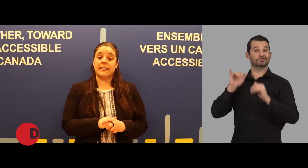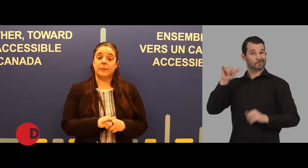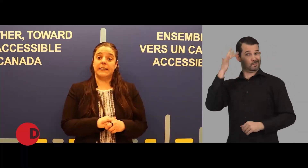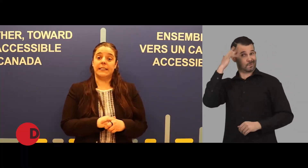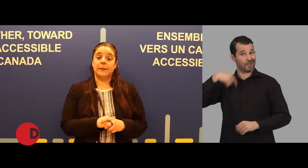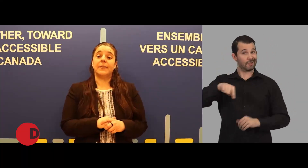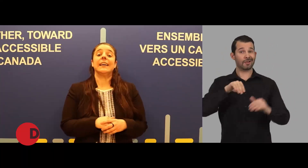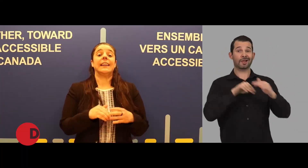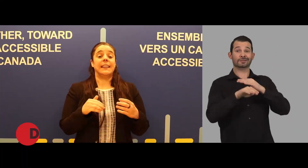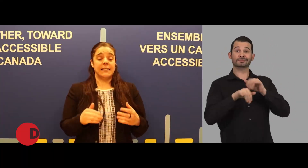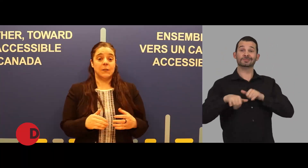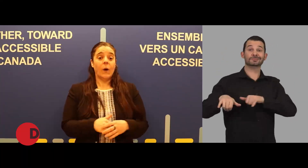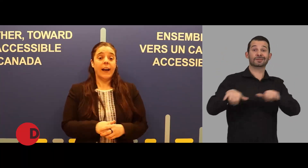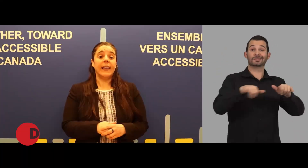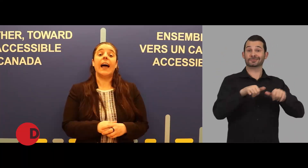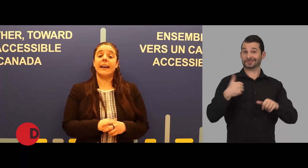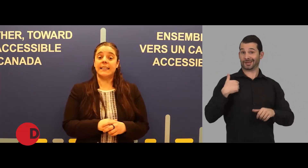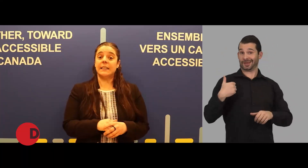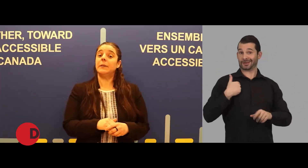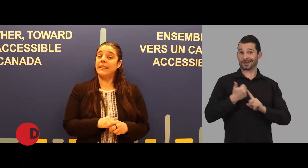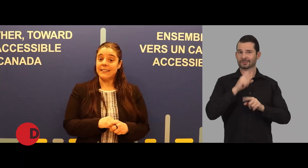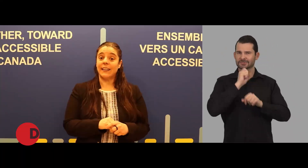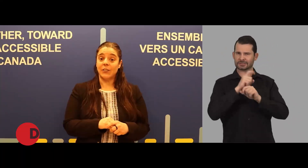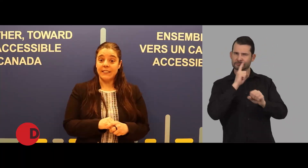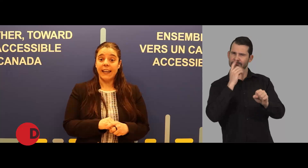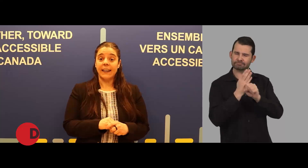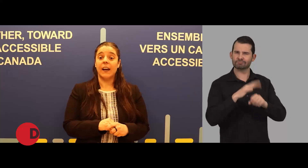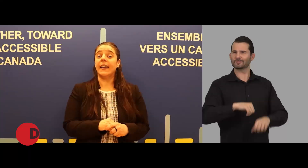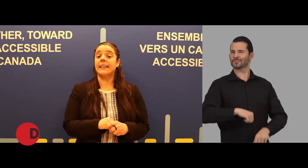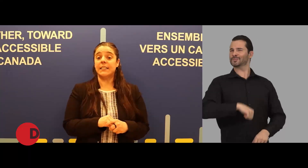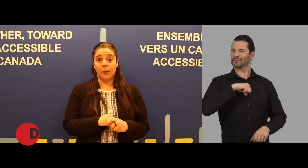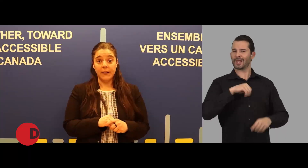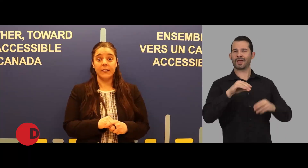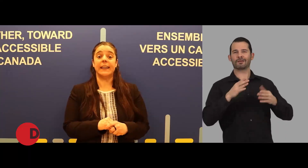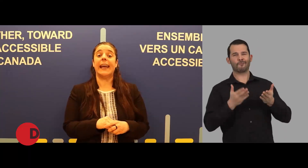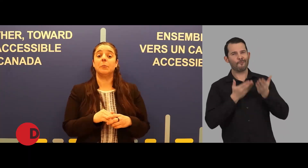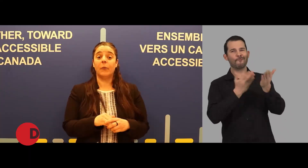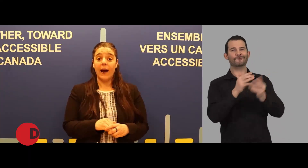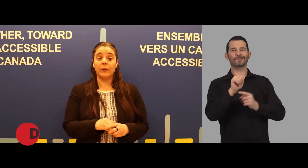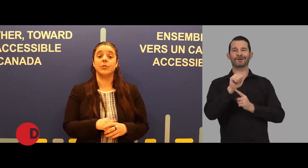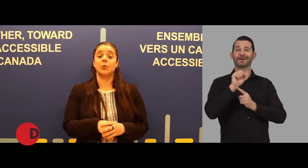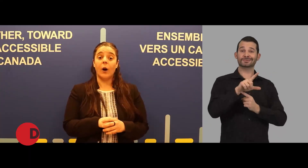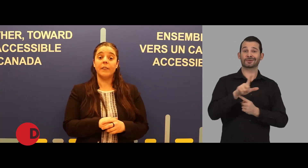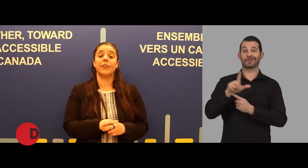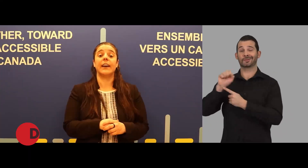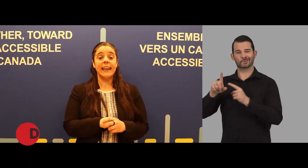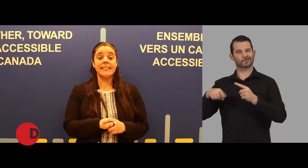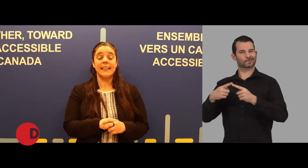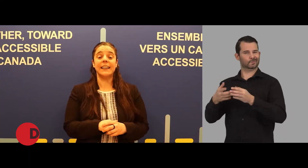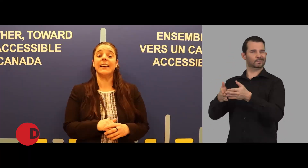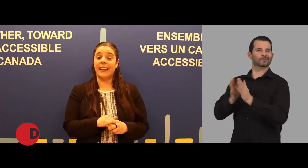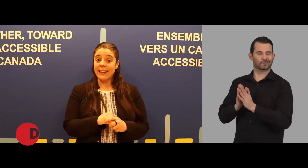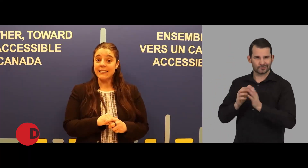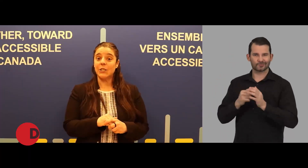This is why Accessibility Standards Canada is committed and proud to offer ASL and LSQ upon request.